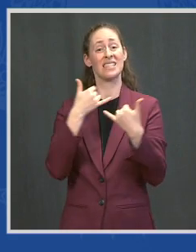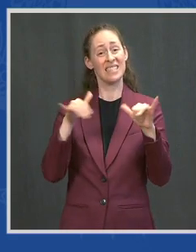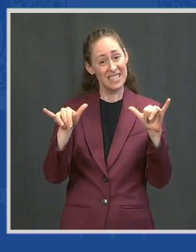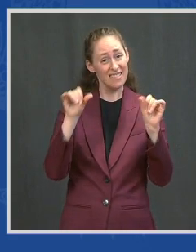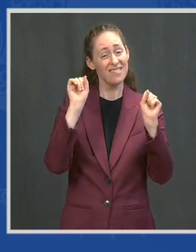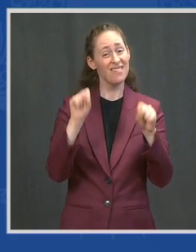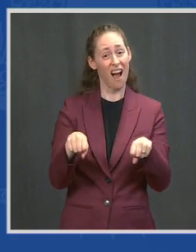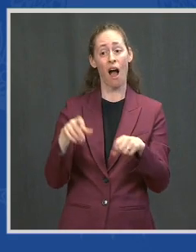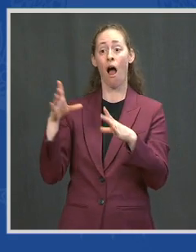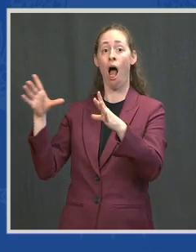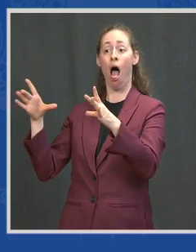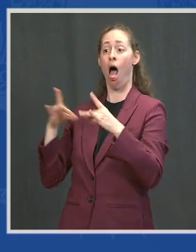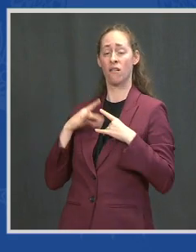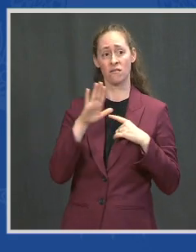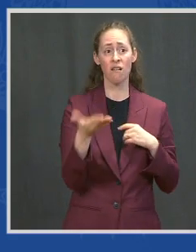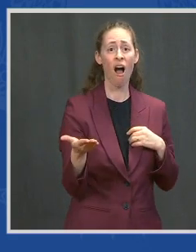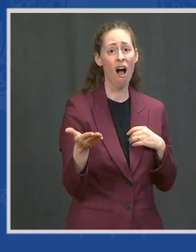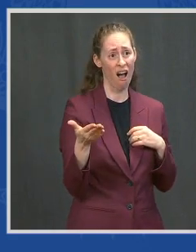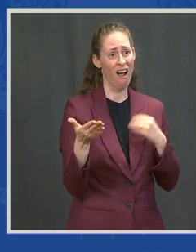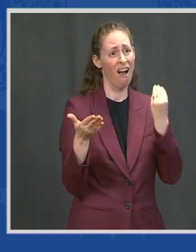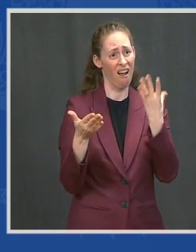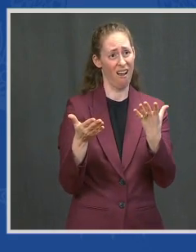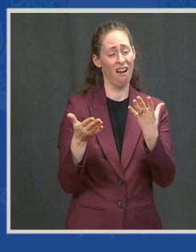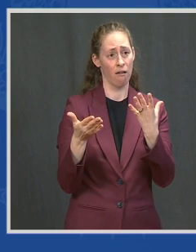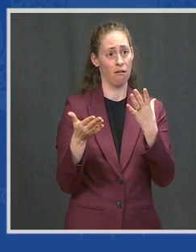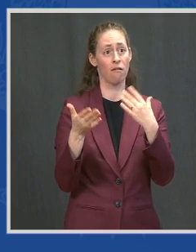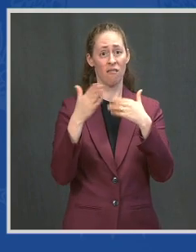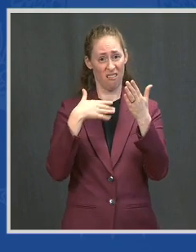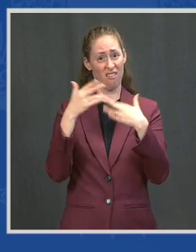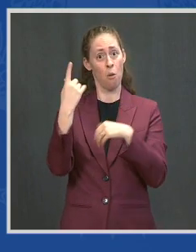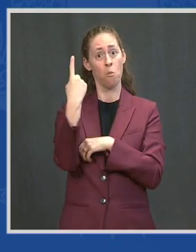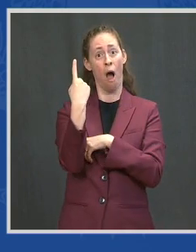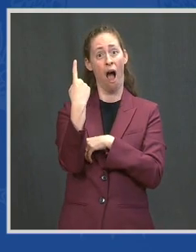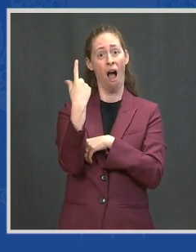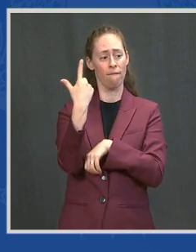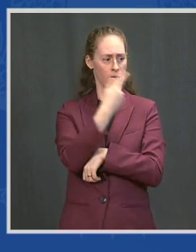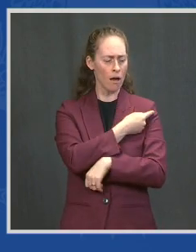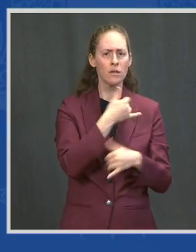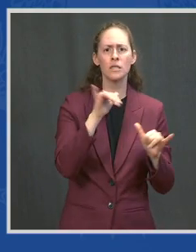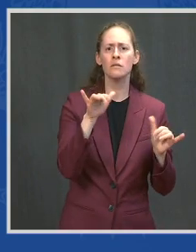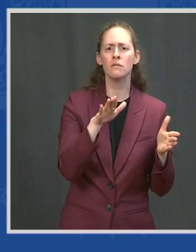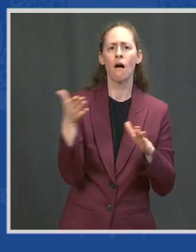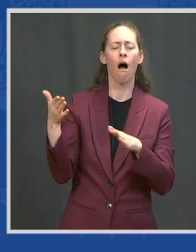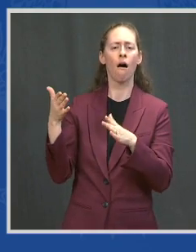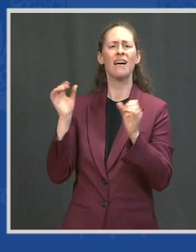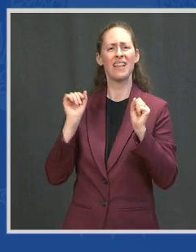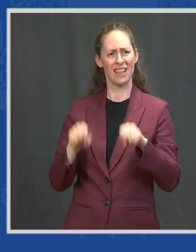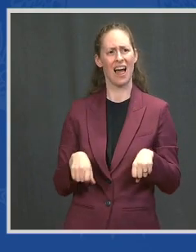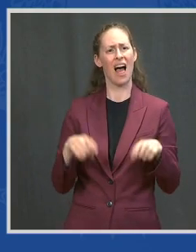Look at the folks in your community who have gotten vaccinated and are getting back to living their lives, their full lives.